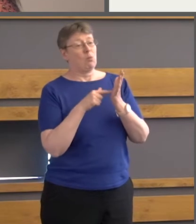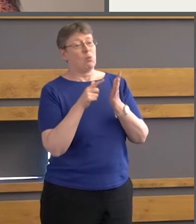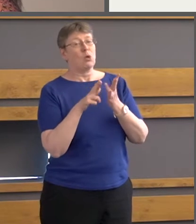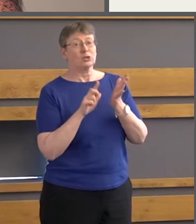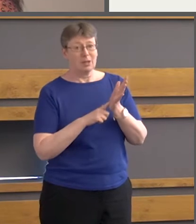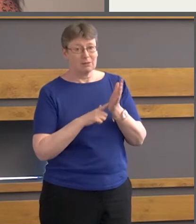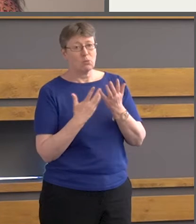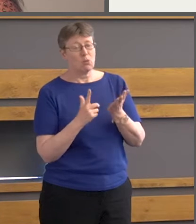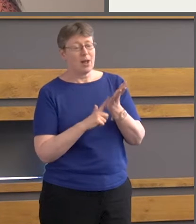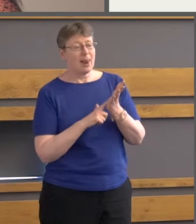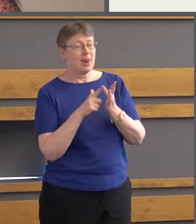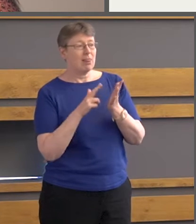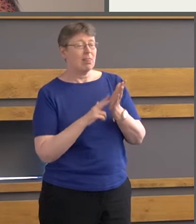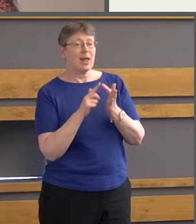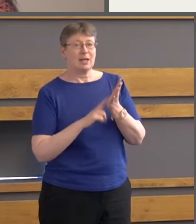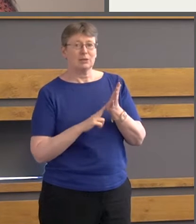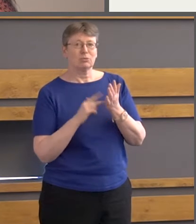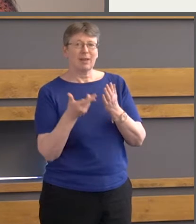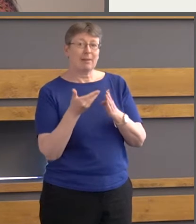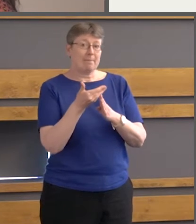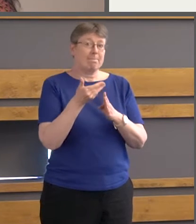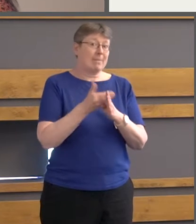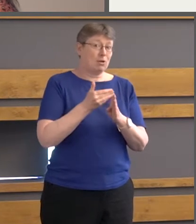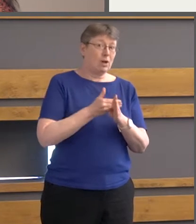So I guess that's some of the background context to what I might say.